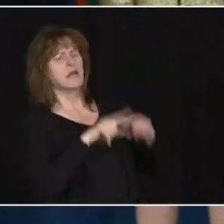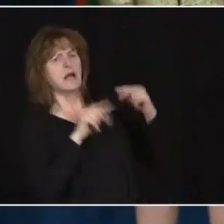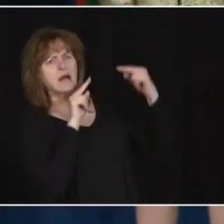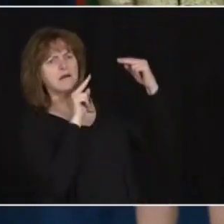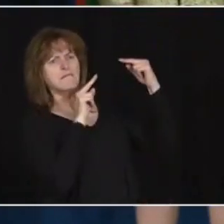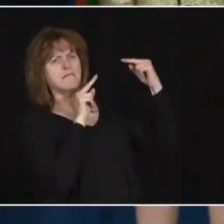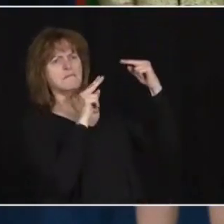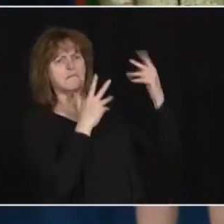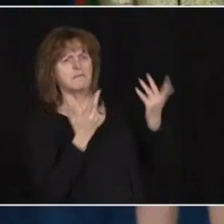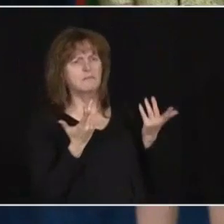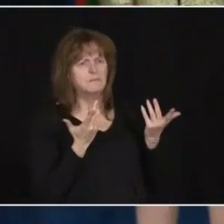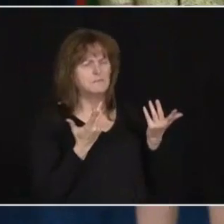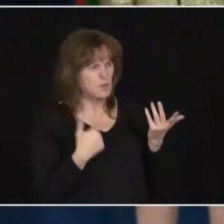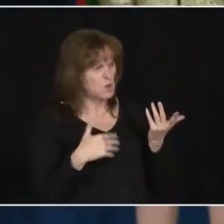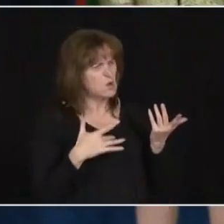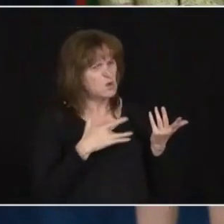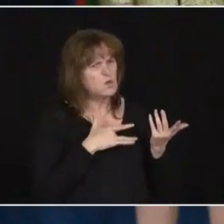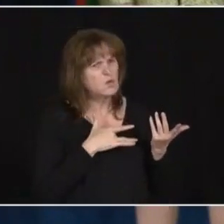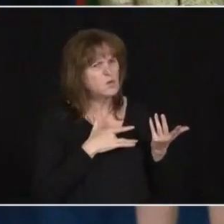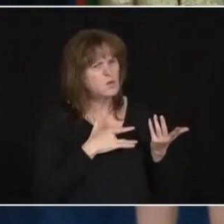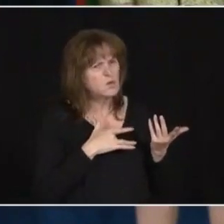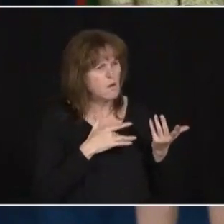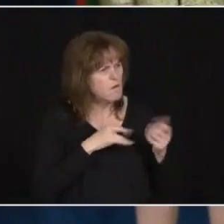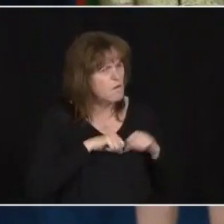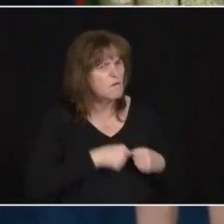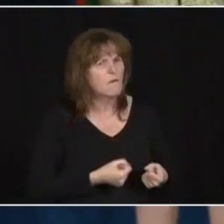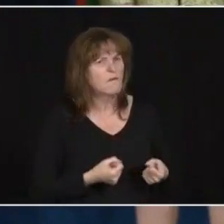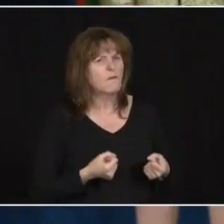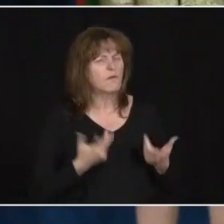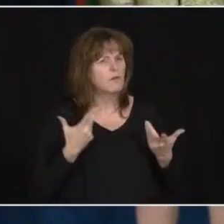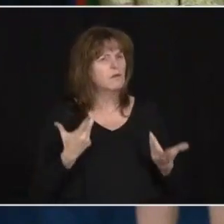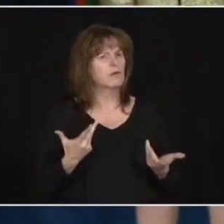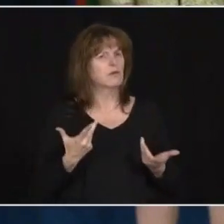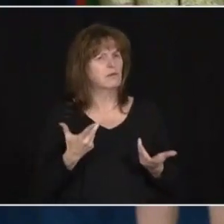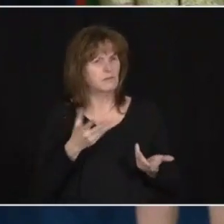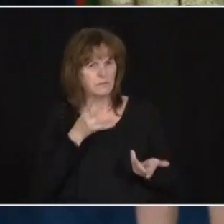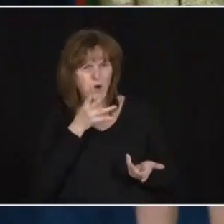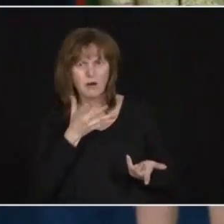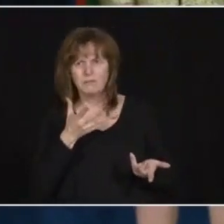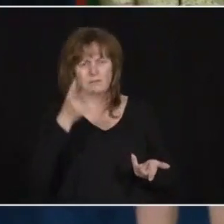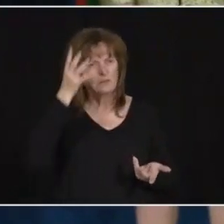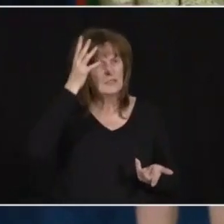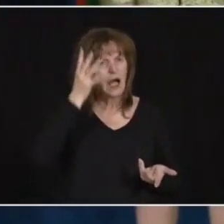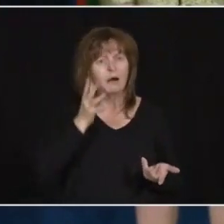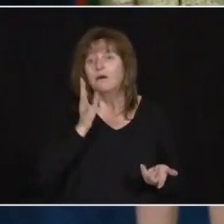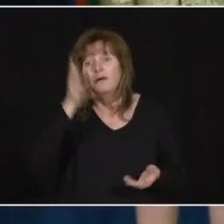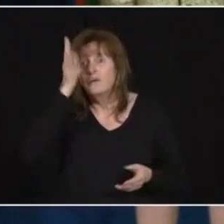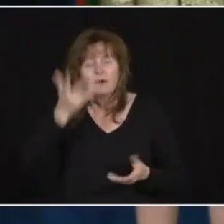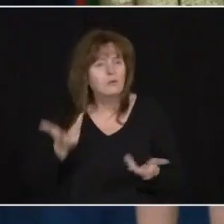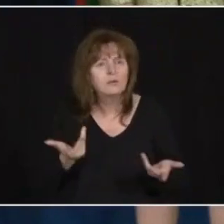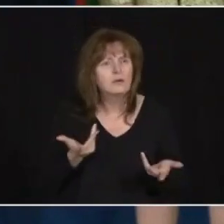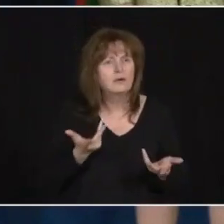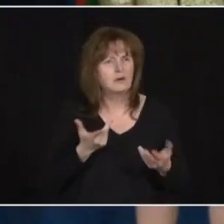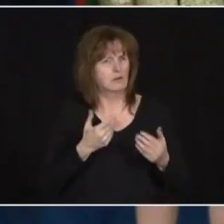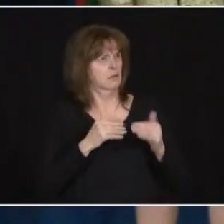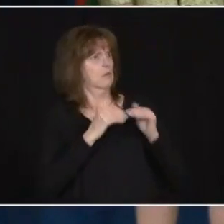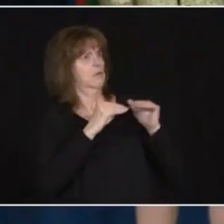second floor or the third floor? Imagine how heartbreaking that is. You have your mom or your dad or